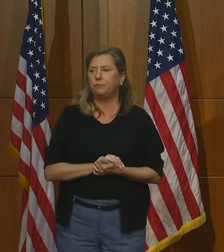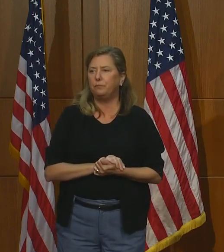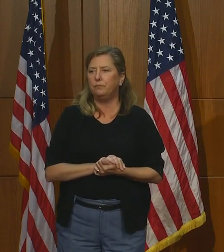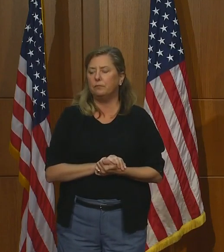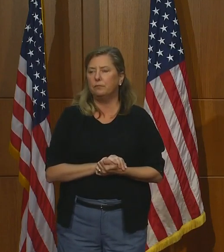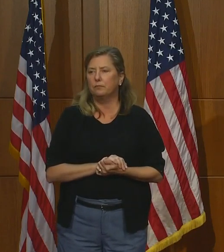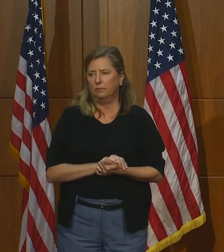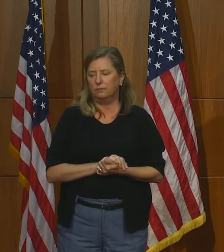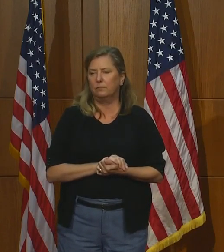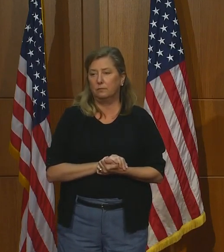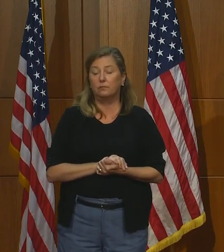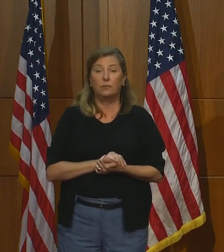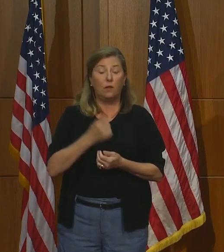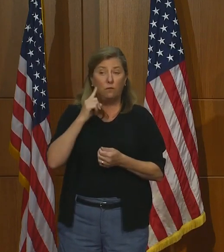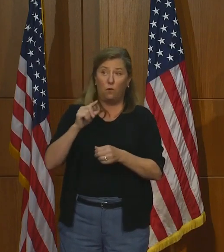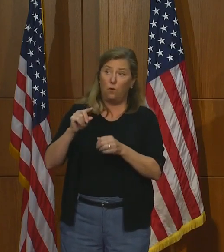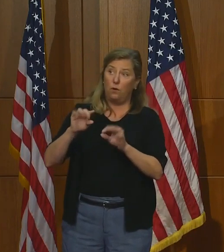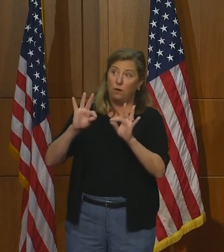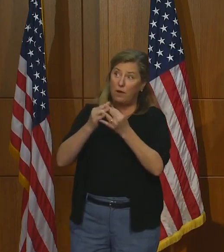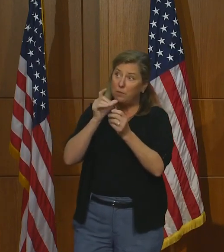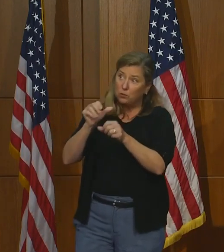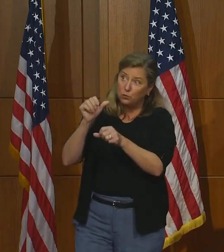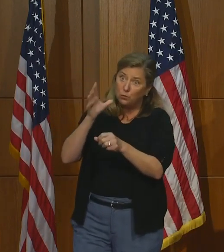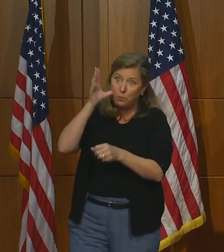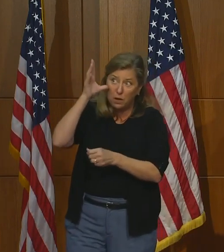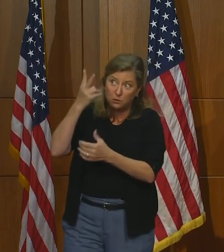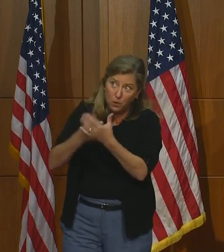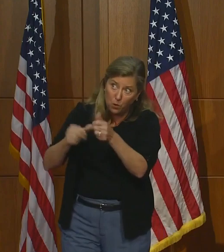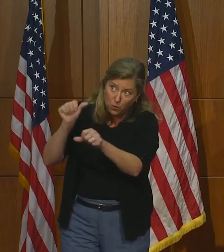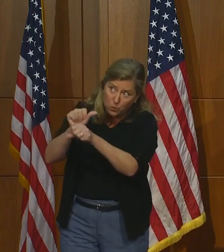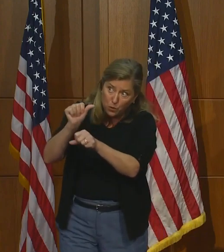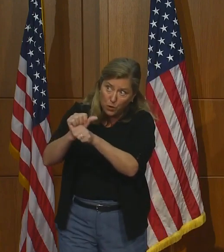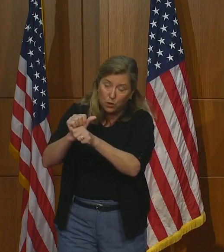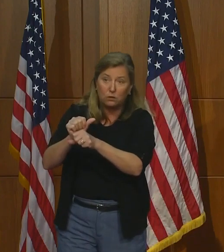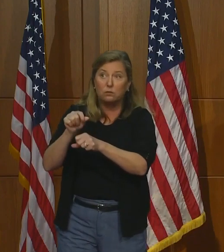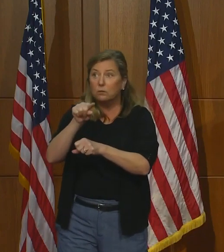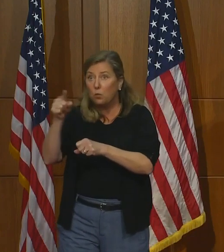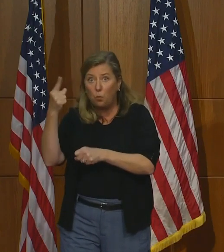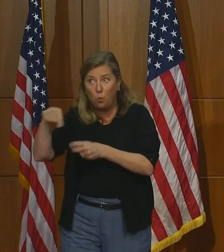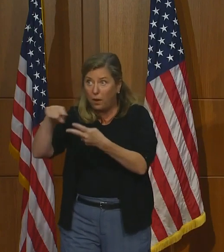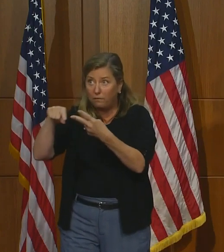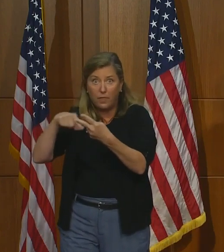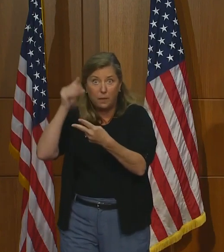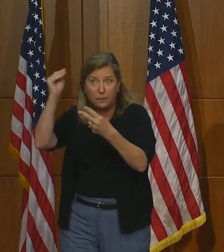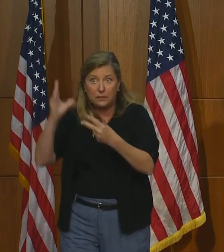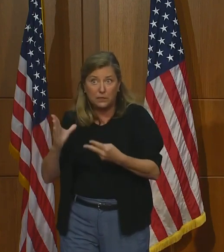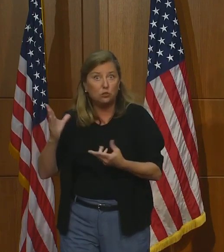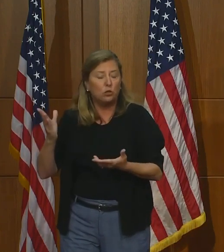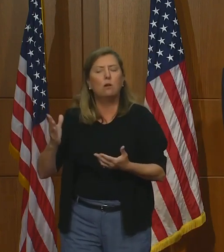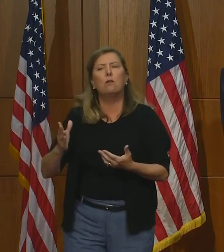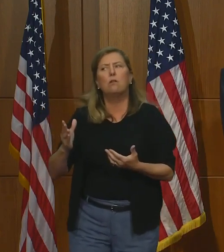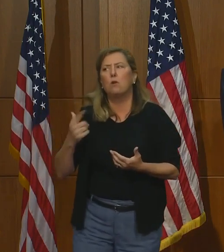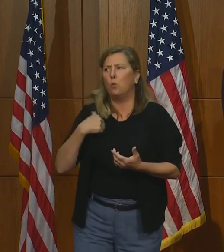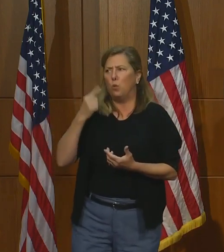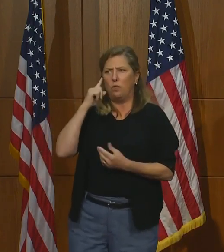FACTOR IN AND OUT REDUCING TRANSMISSION. AS IT RELATES TO WORKING FAMILIES ESPECIALLY OUR